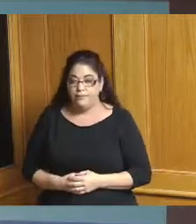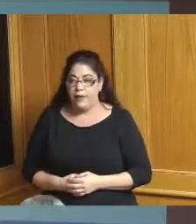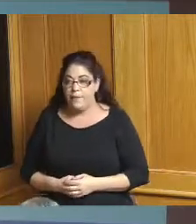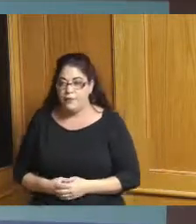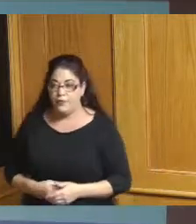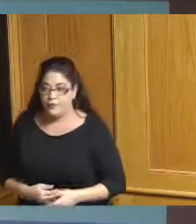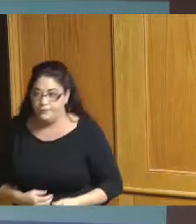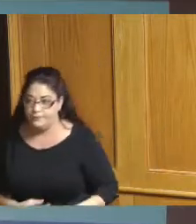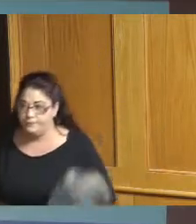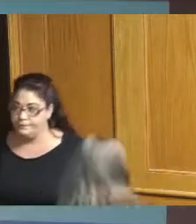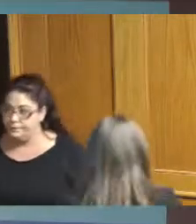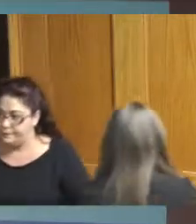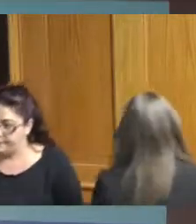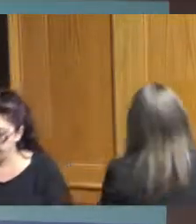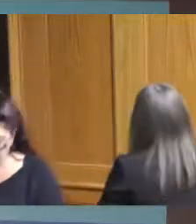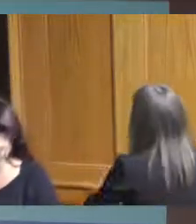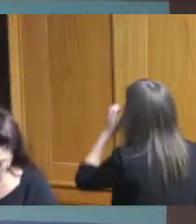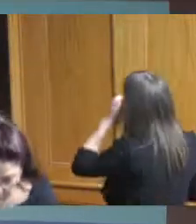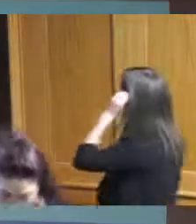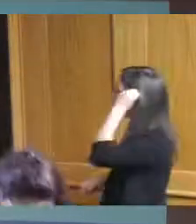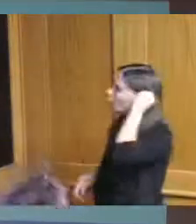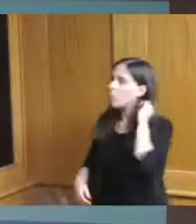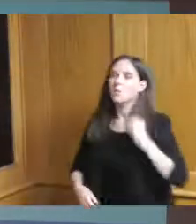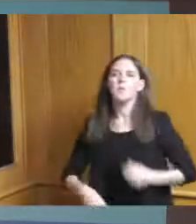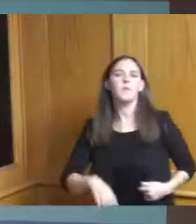so looking at the program overall for the enterprise zone program